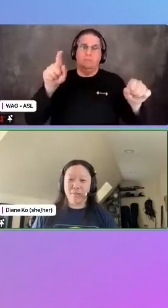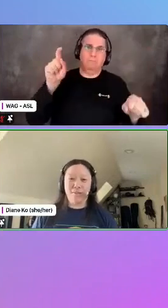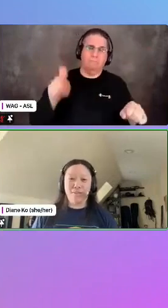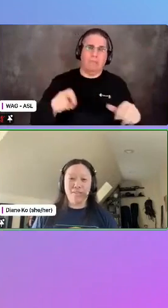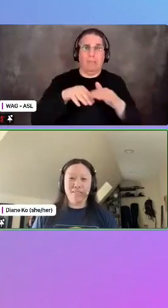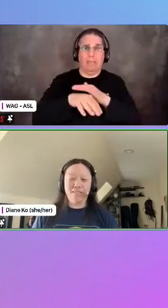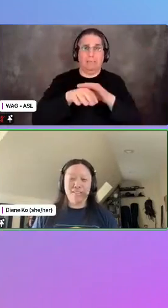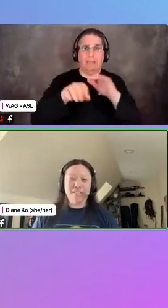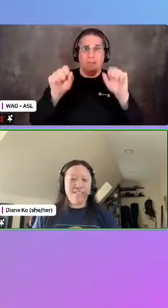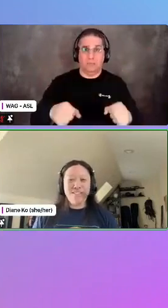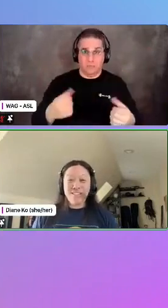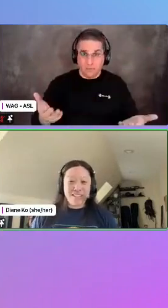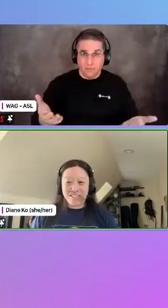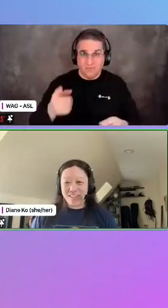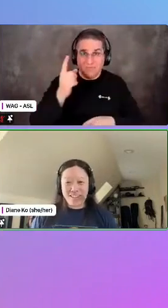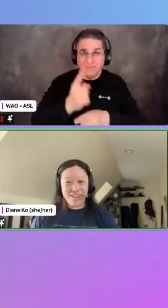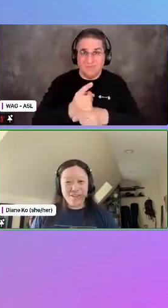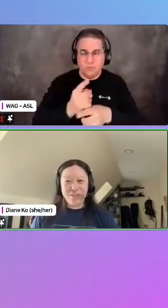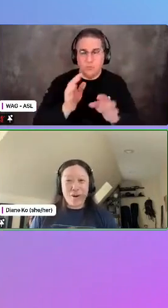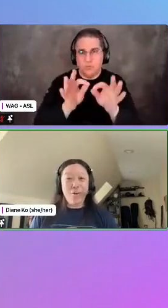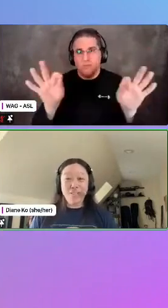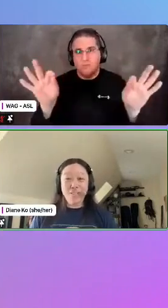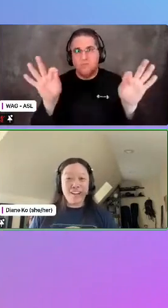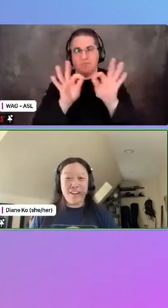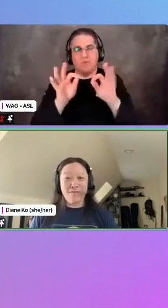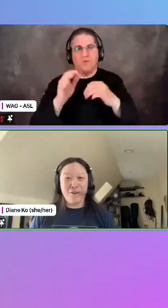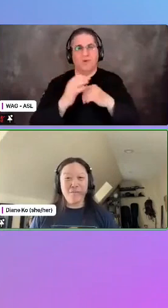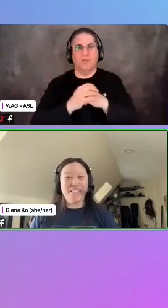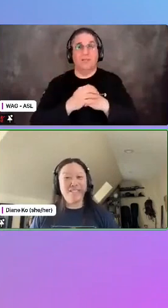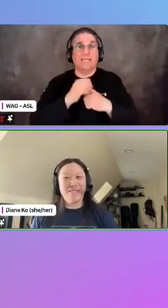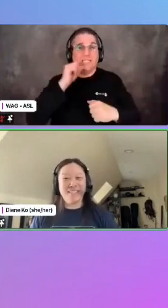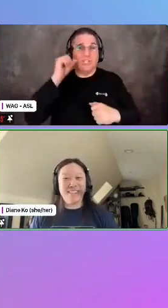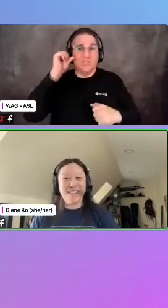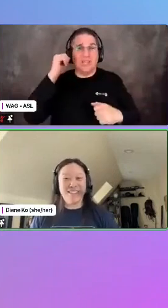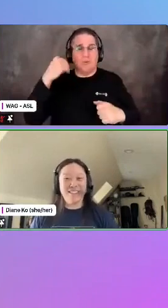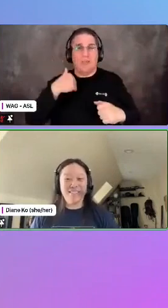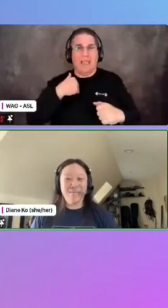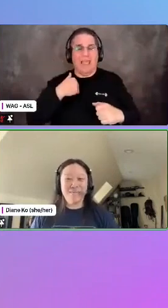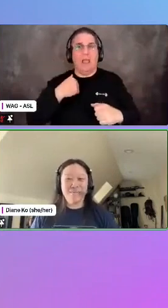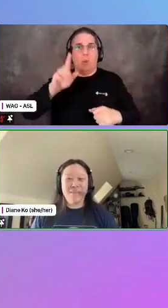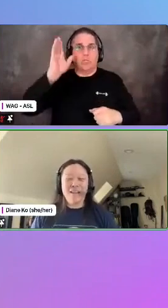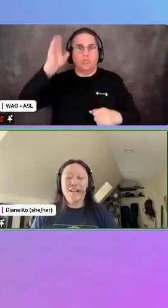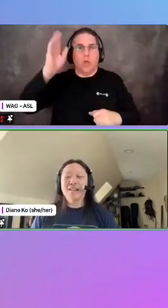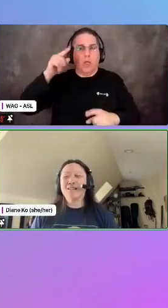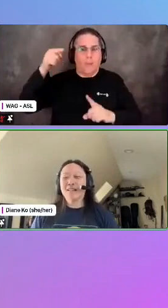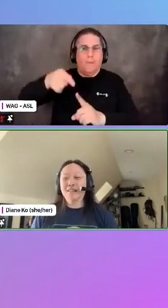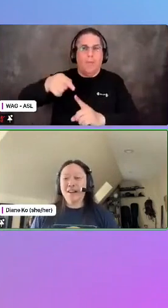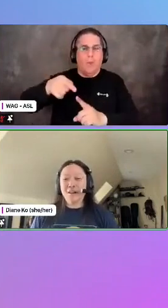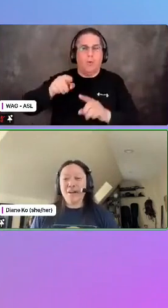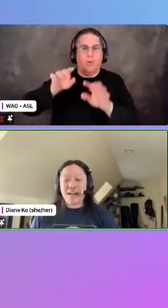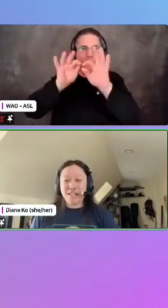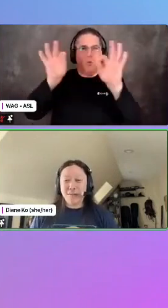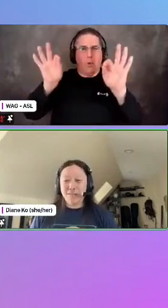a human companion for two rabbits, buttons and bandit. Who will make some cameos today. Buttons isn't all